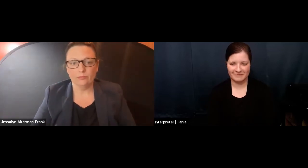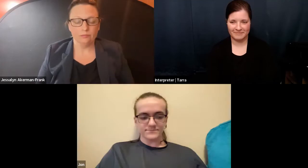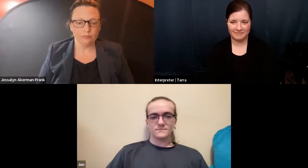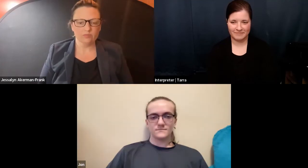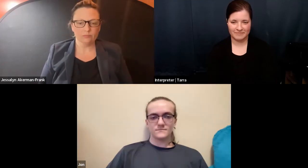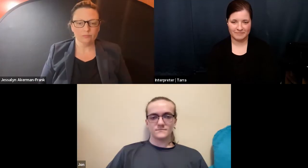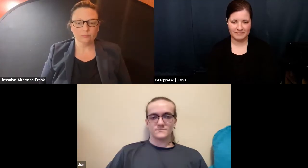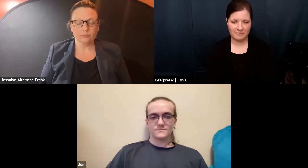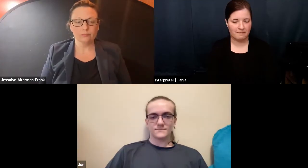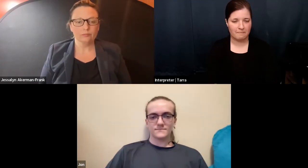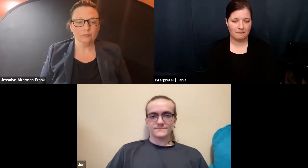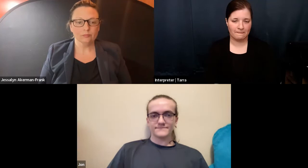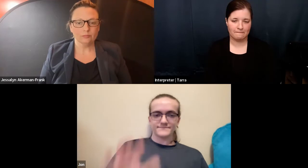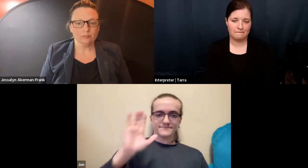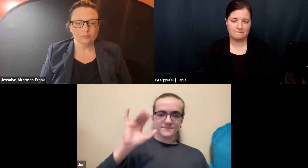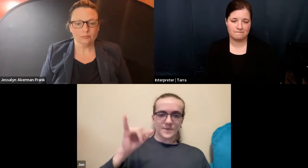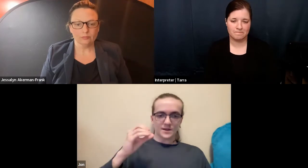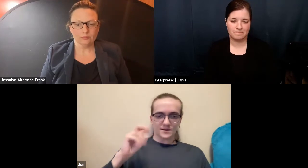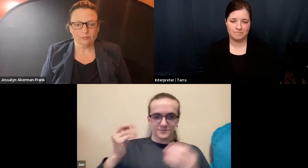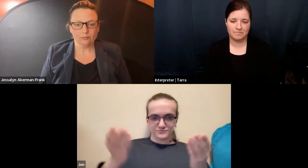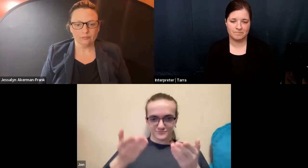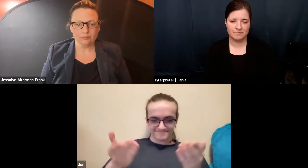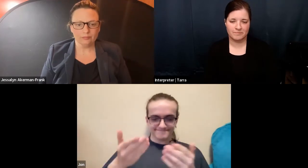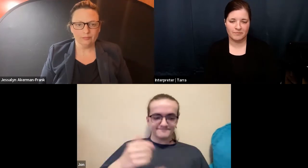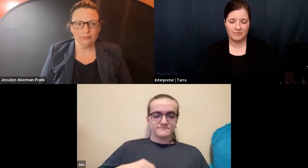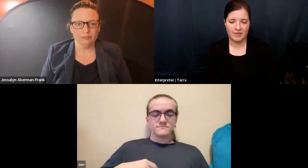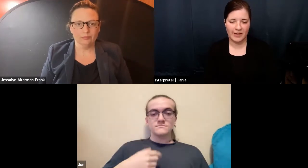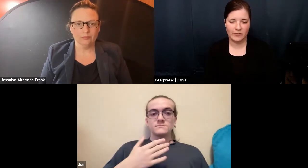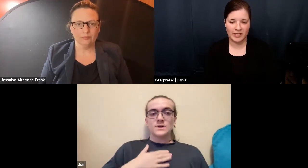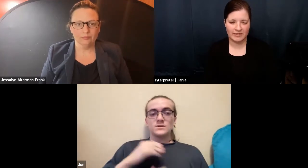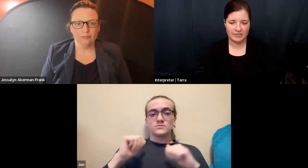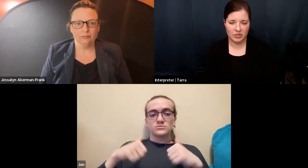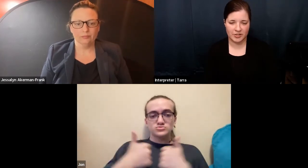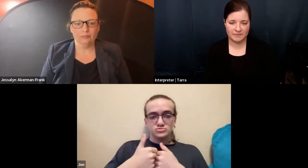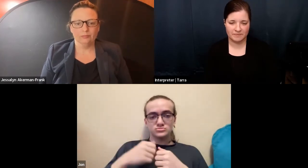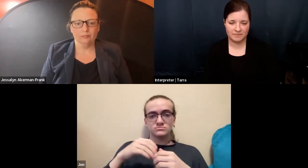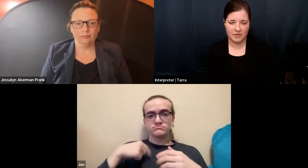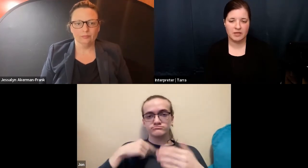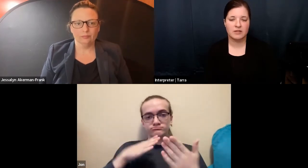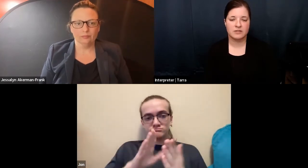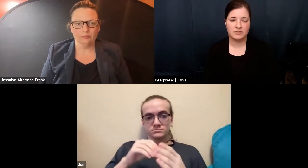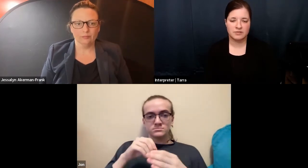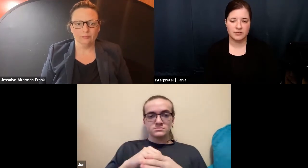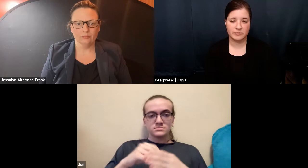I will spotlight Jon. Jon: Hi, everybody.